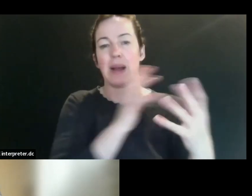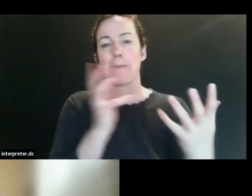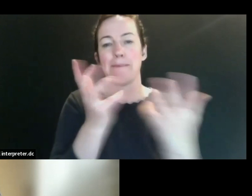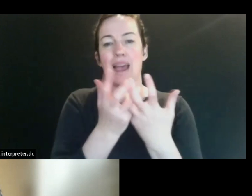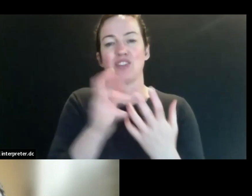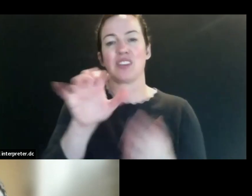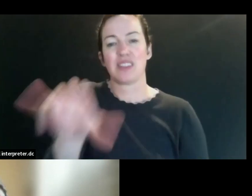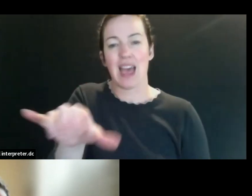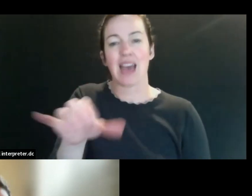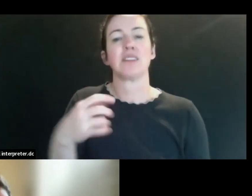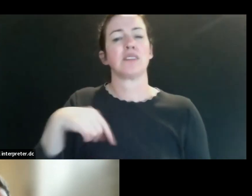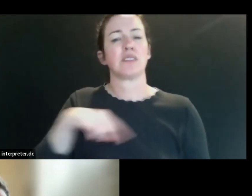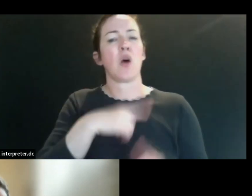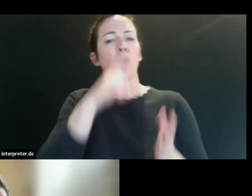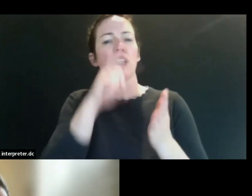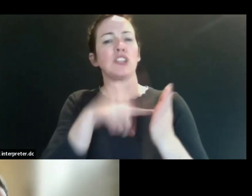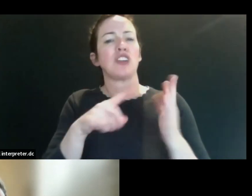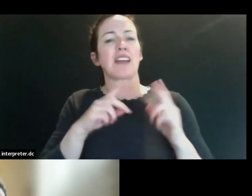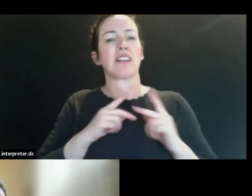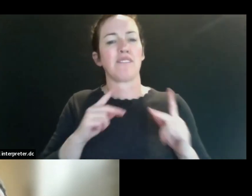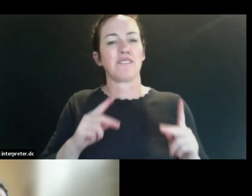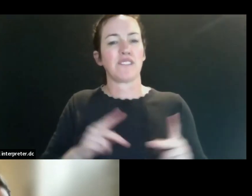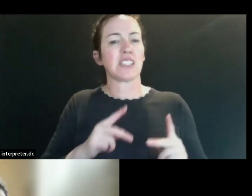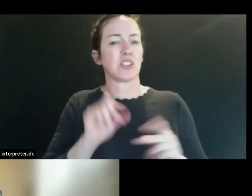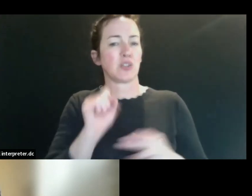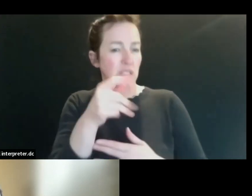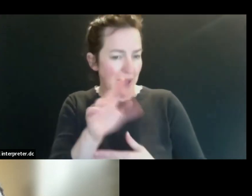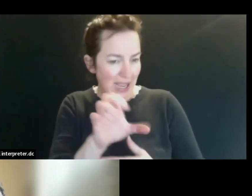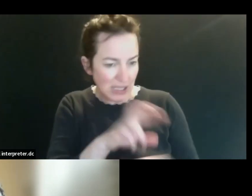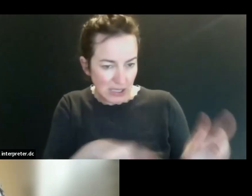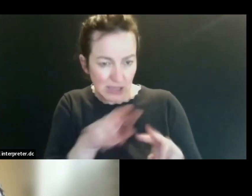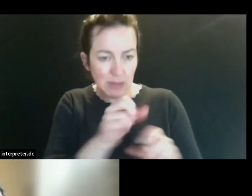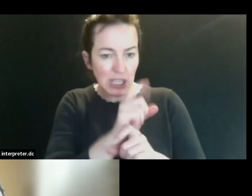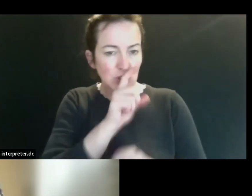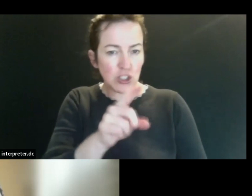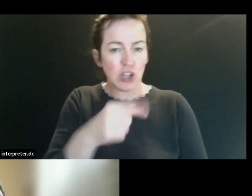we check that the physical spaces were okay. I've served as a as an election official,